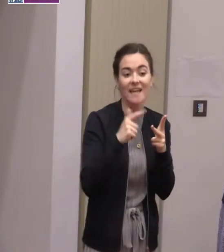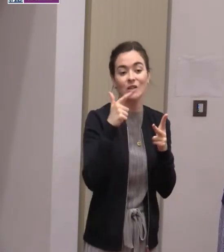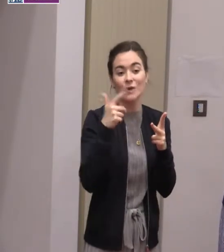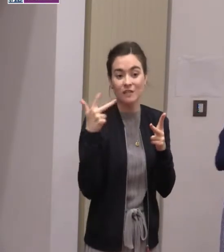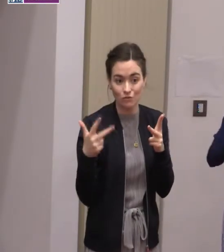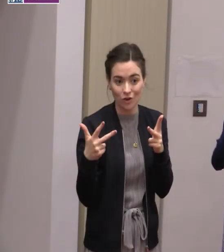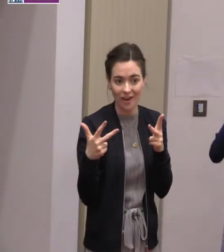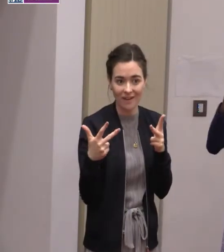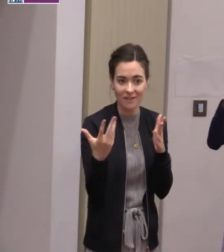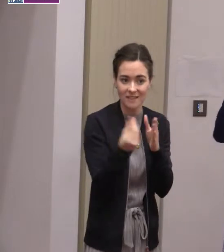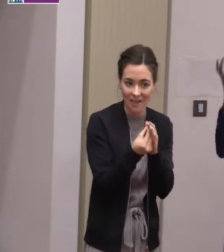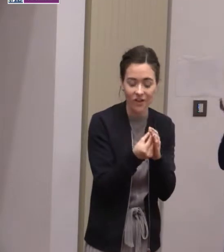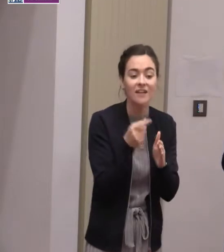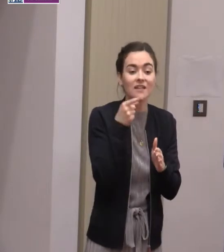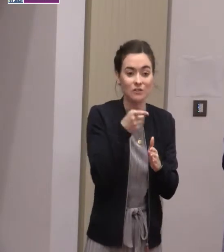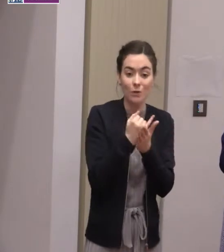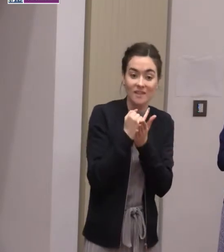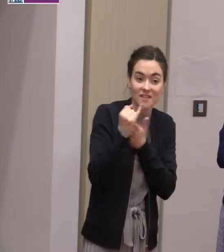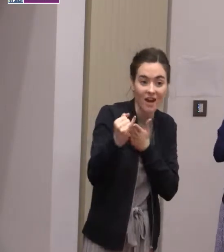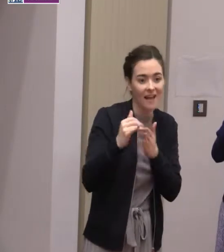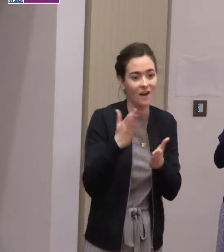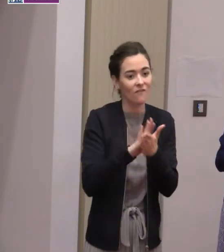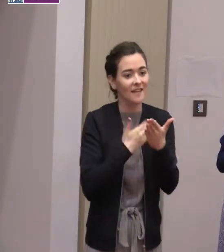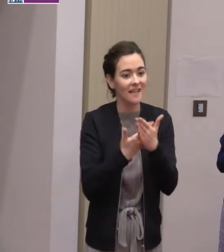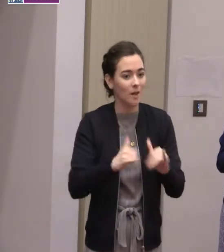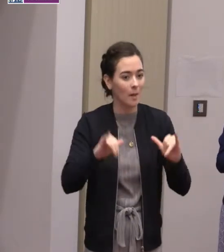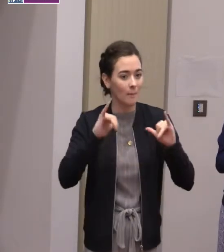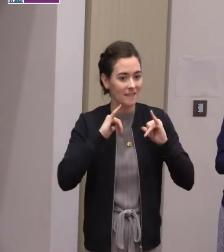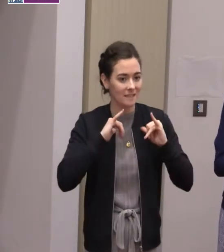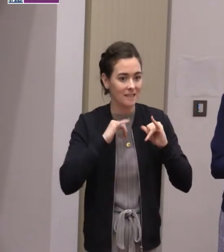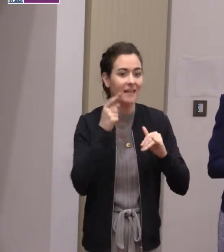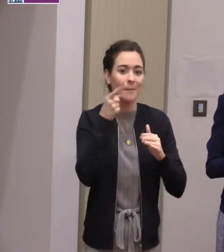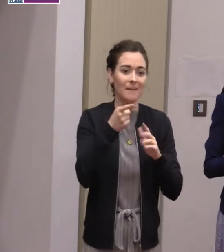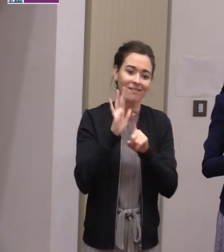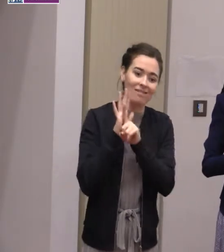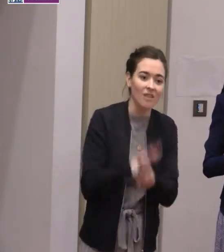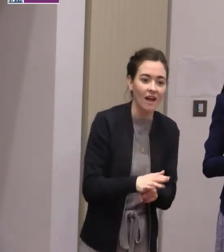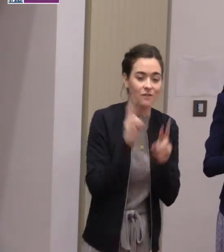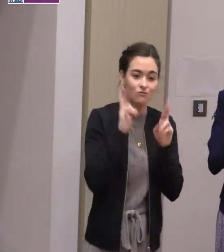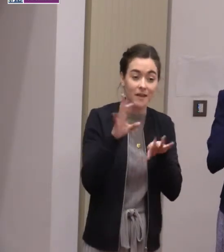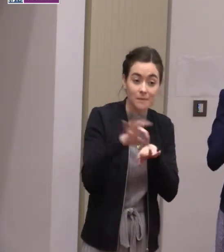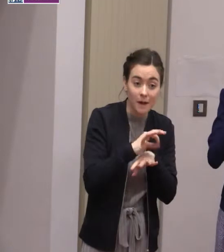23, so this person is has been denied the right to marry, but also making a decision